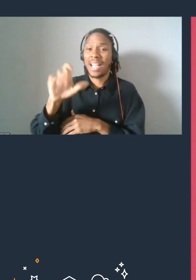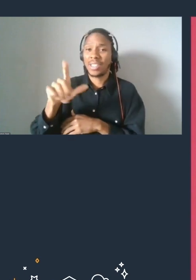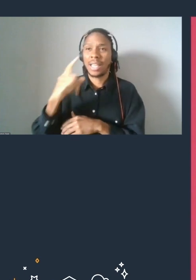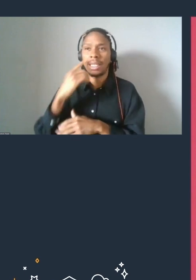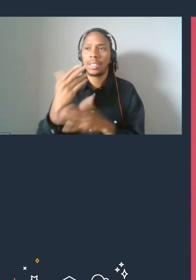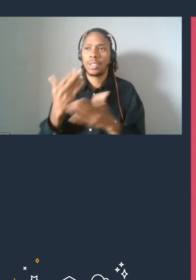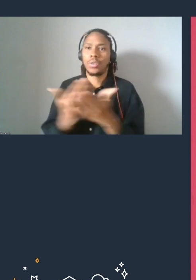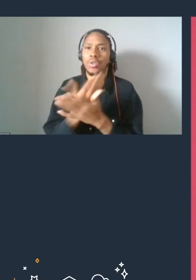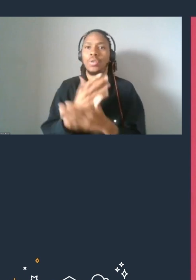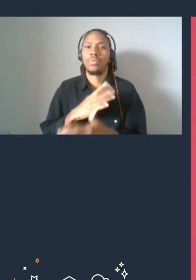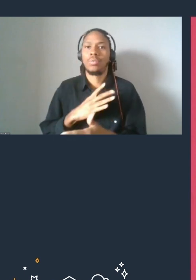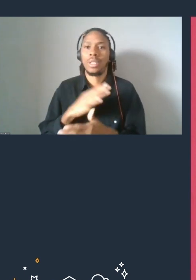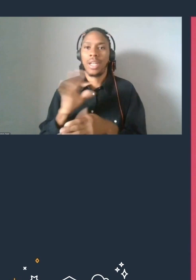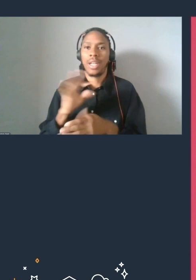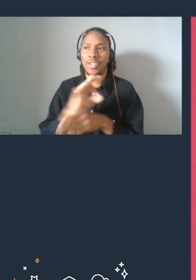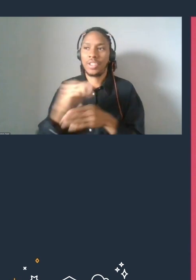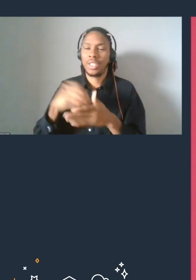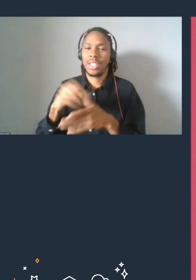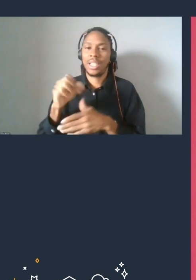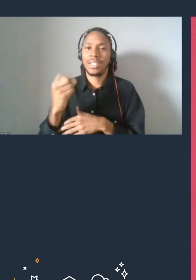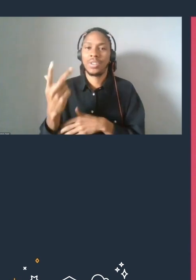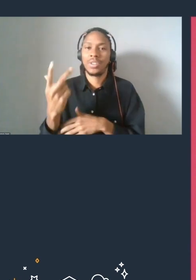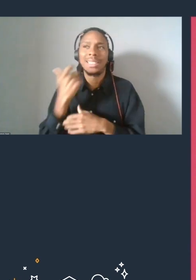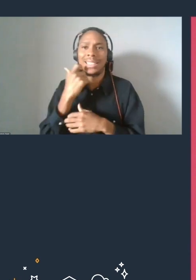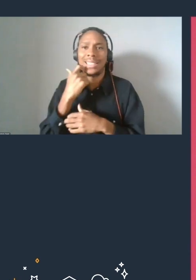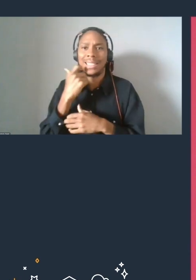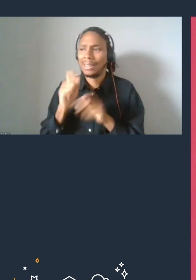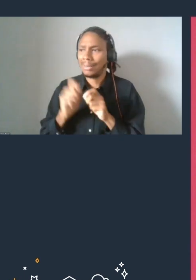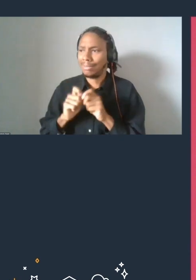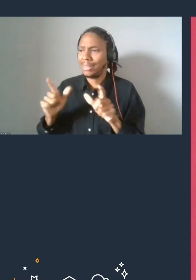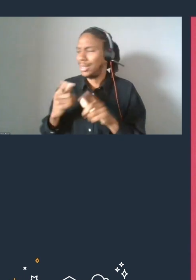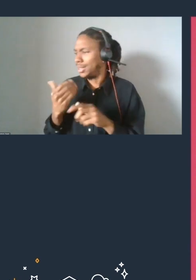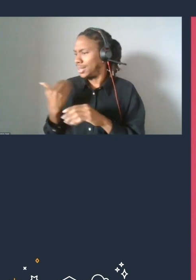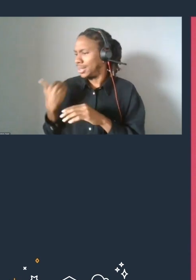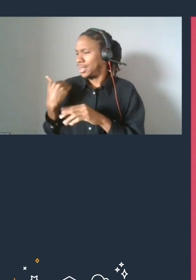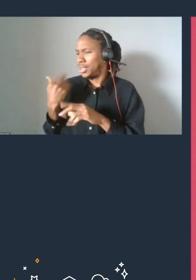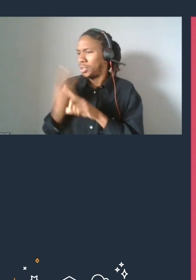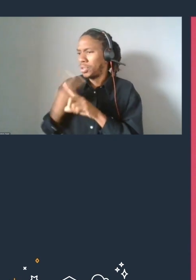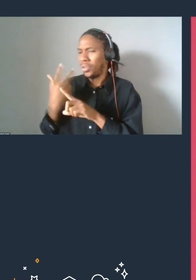in S3, one that we only launched a couple of months ago, but has been enjoying some strong adoption,